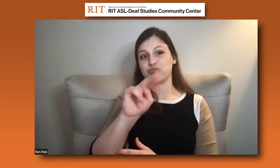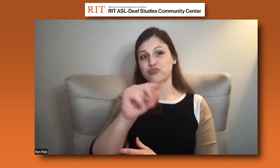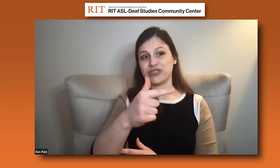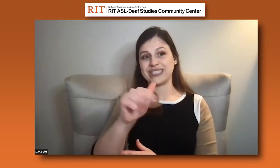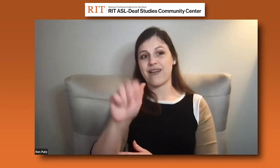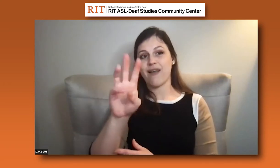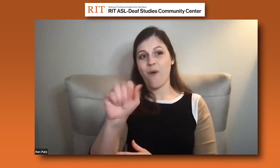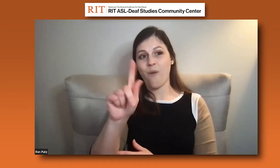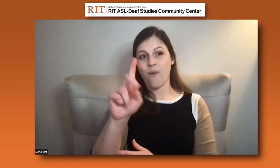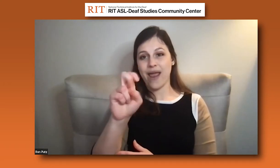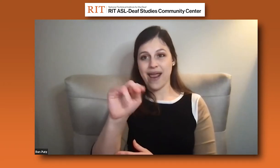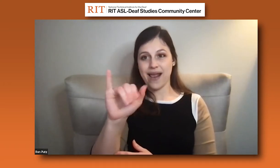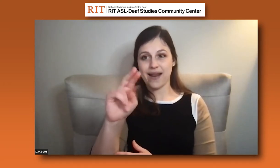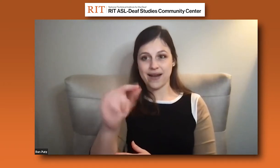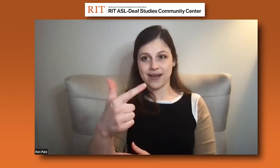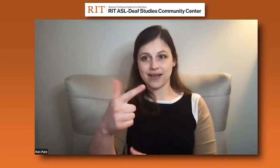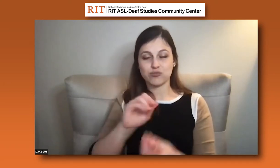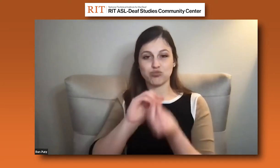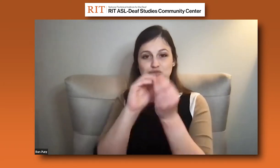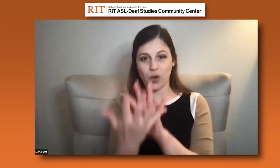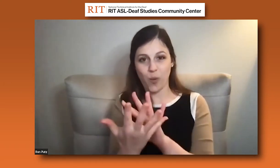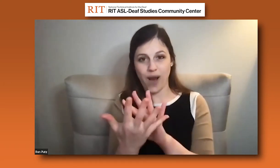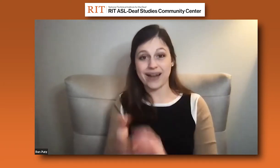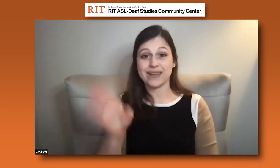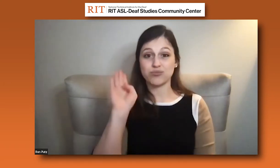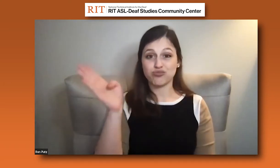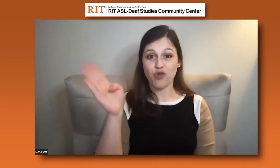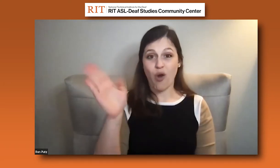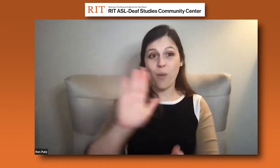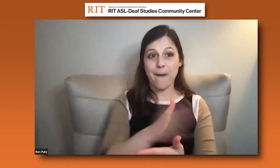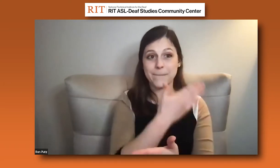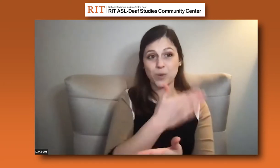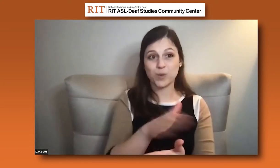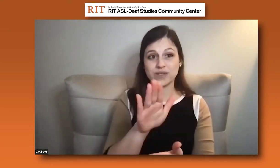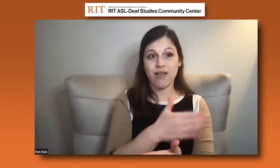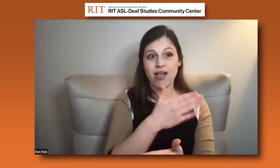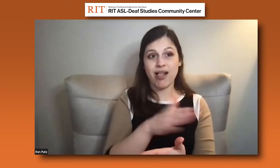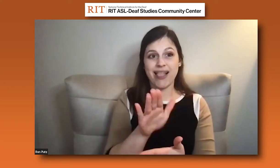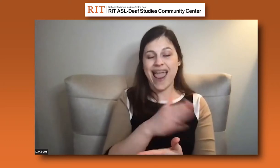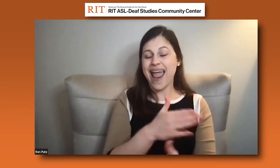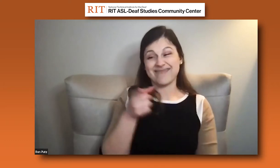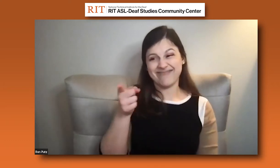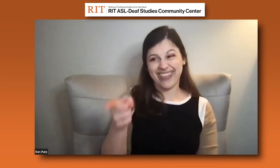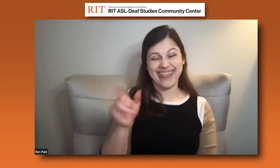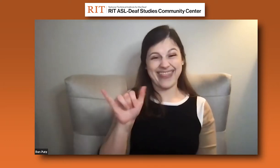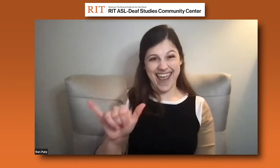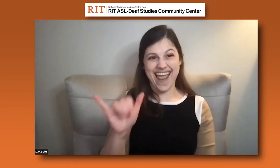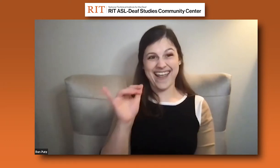of "Spring Awakening." That was a Broadway musical,